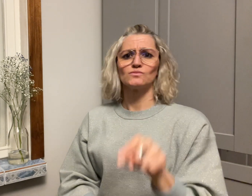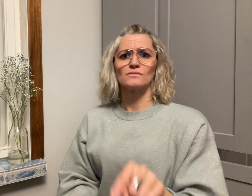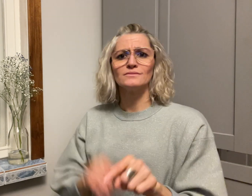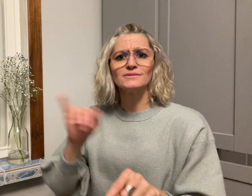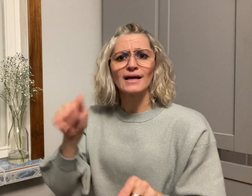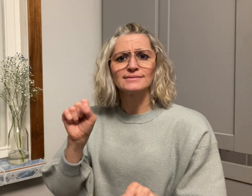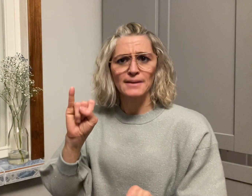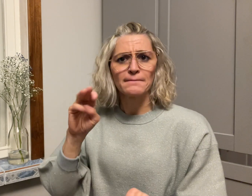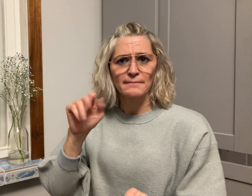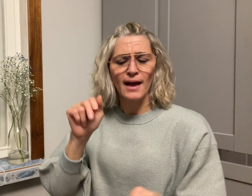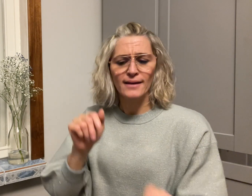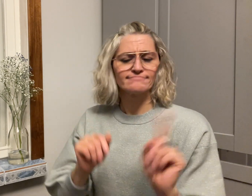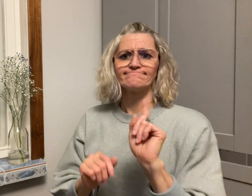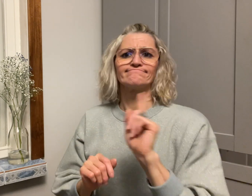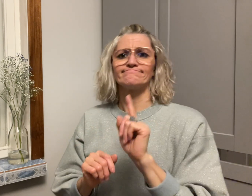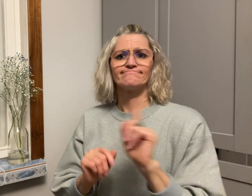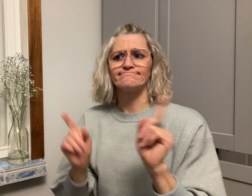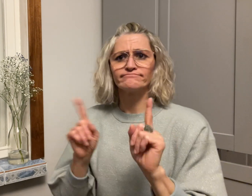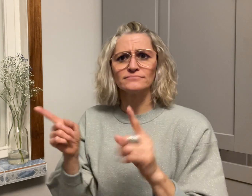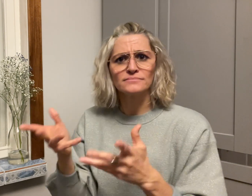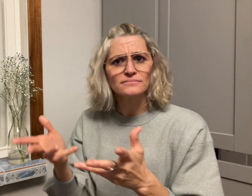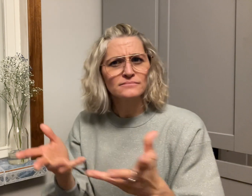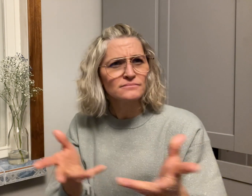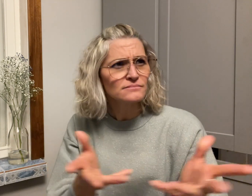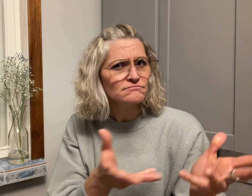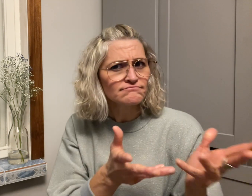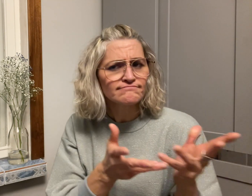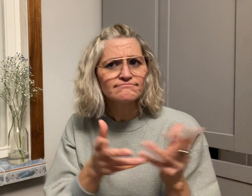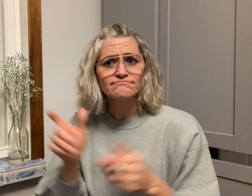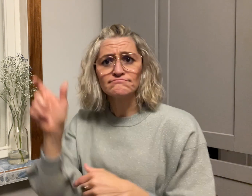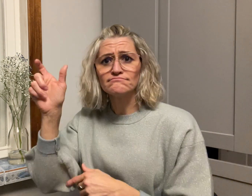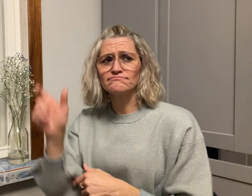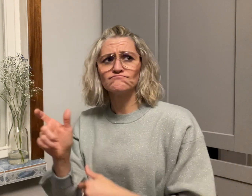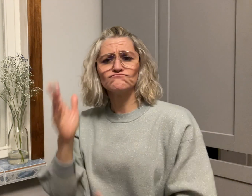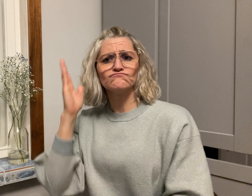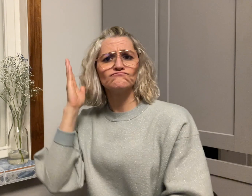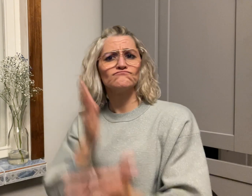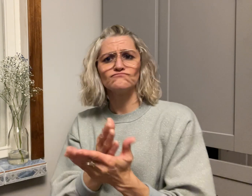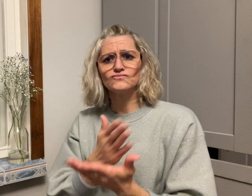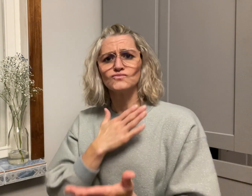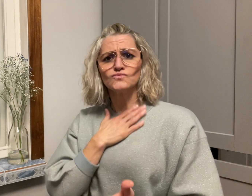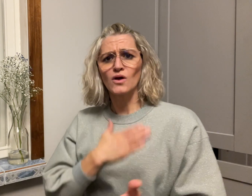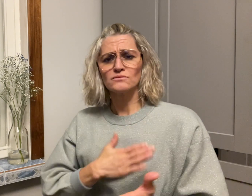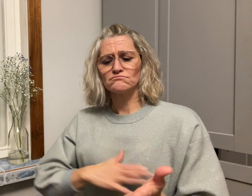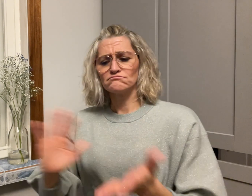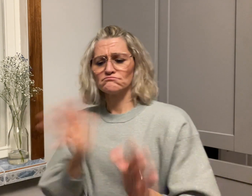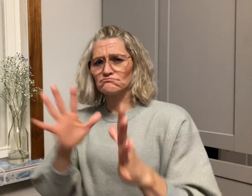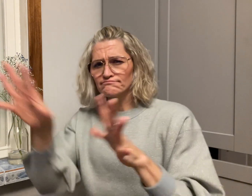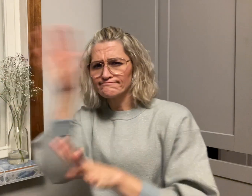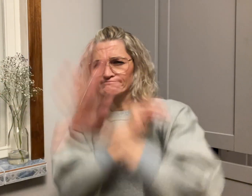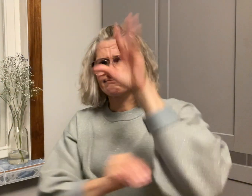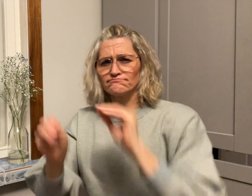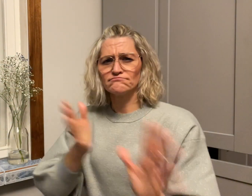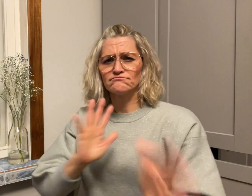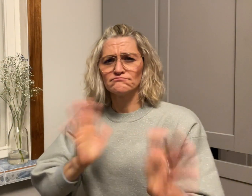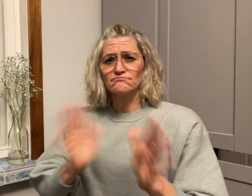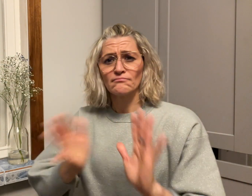to learn sign language towards a proficient level,